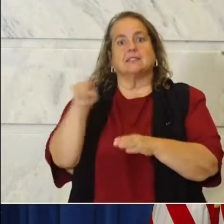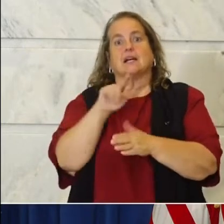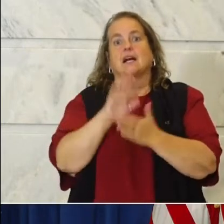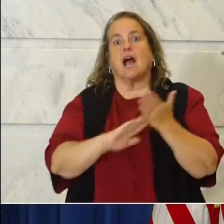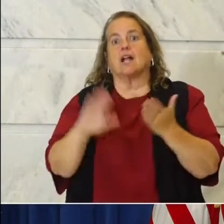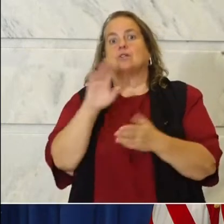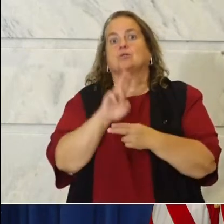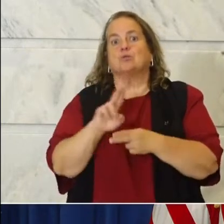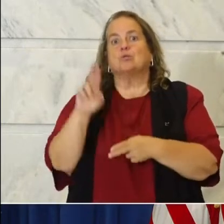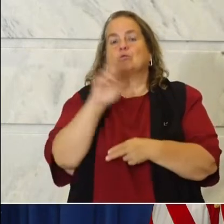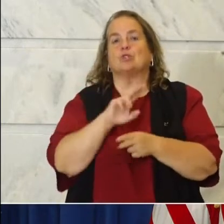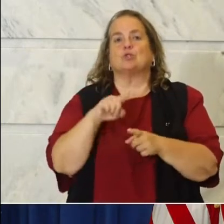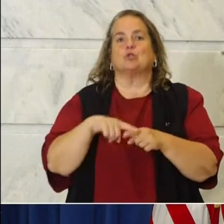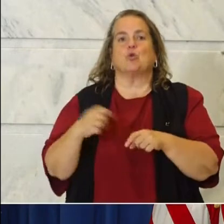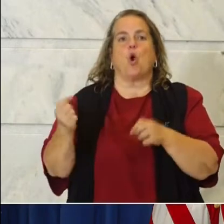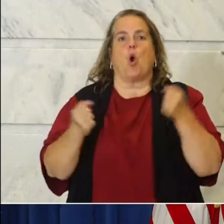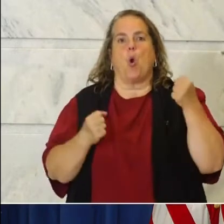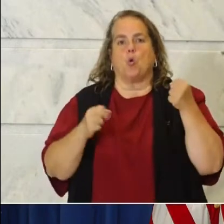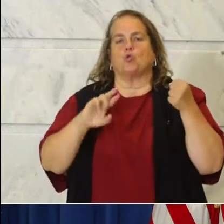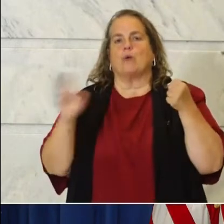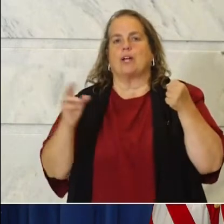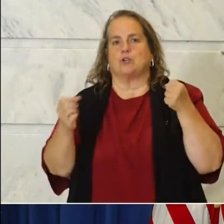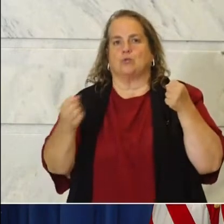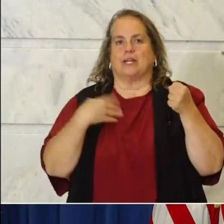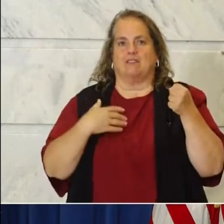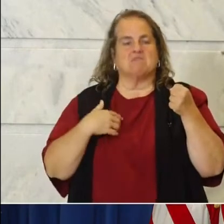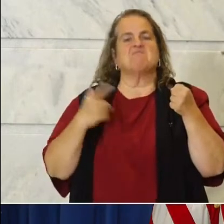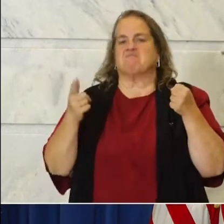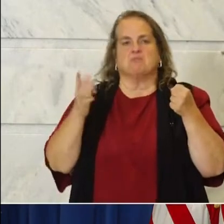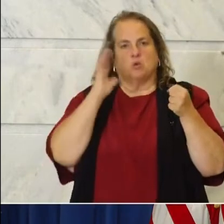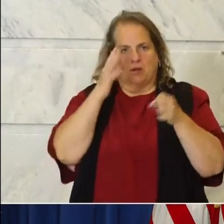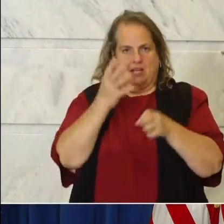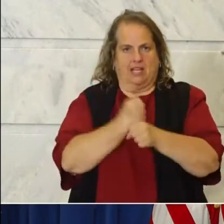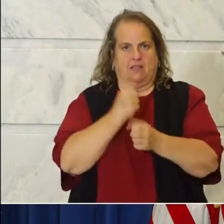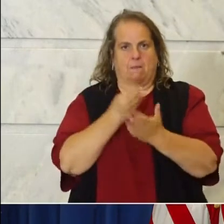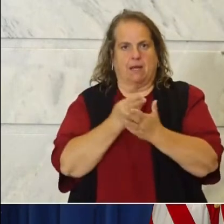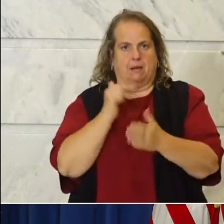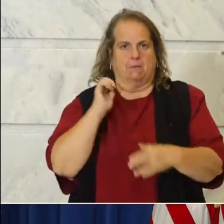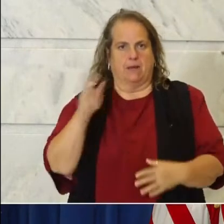and universities toe hold back they're going to get those funds, and I'm very